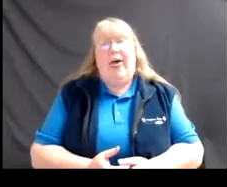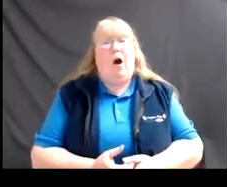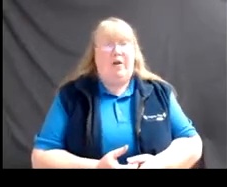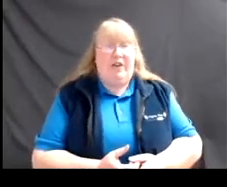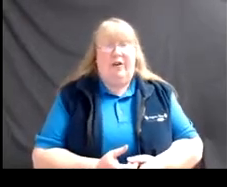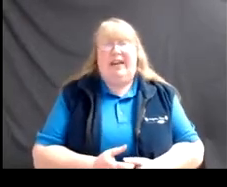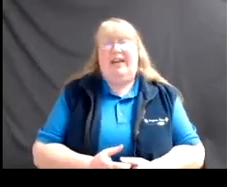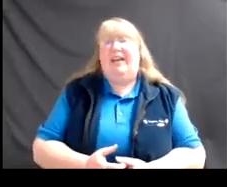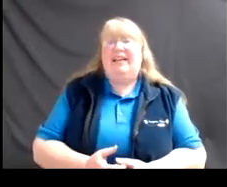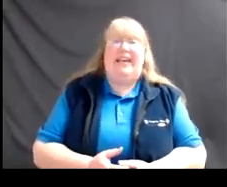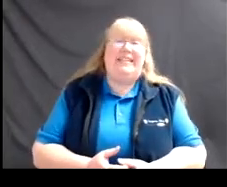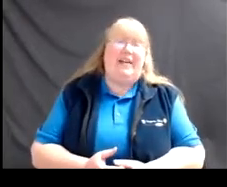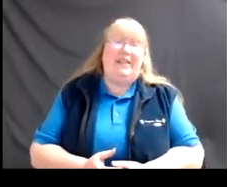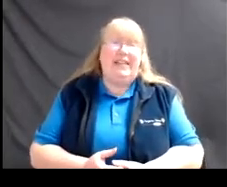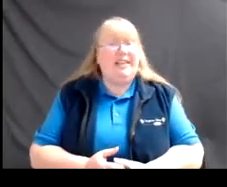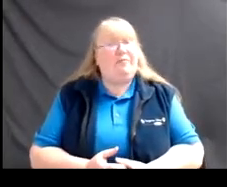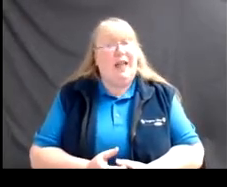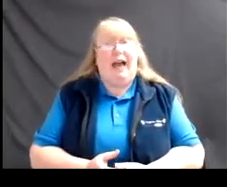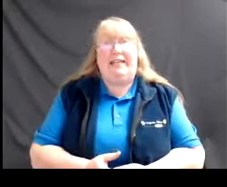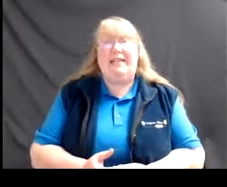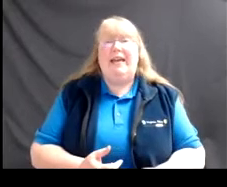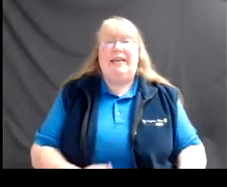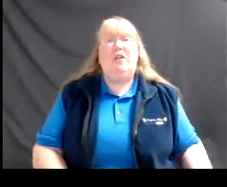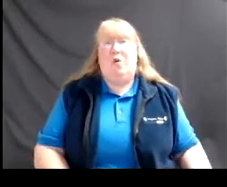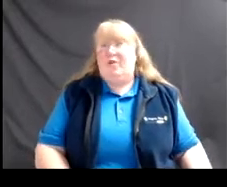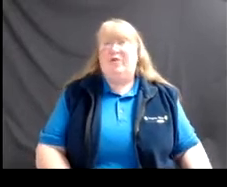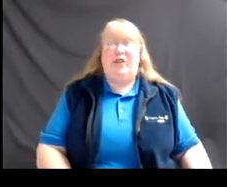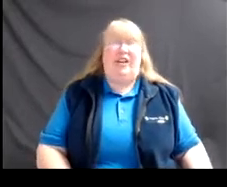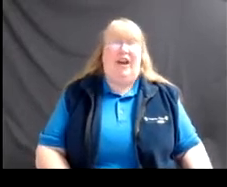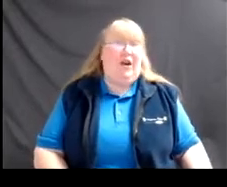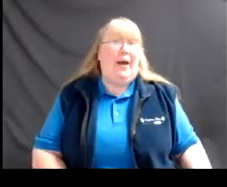hard of hearing, late-deafened and deaf-blind in the Northern Virginia area.